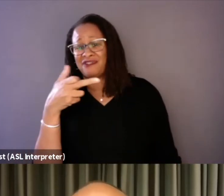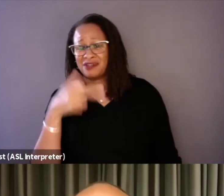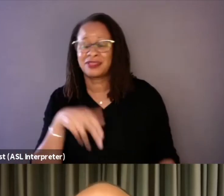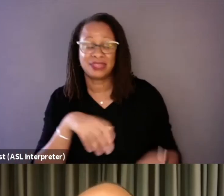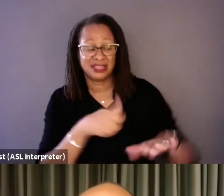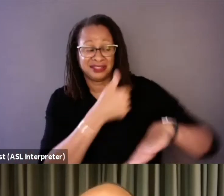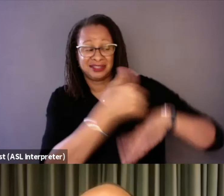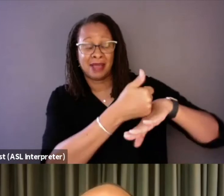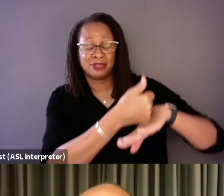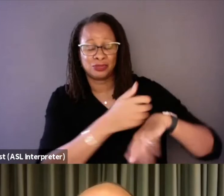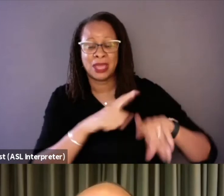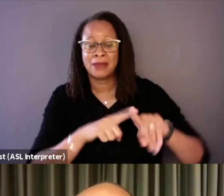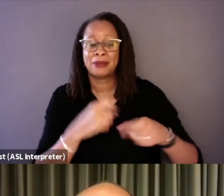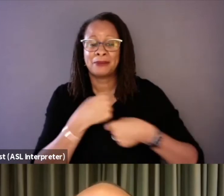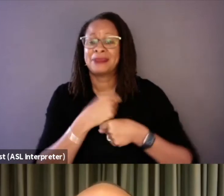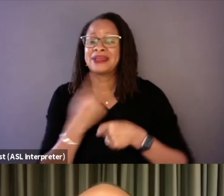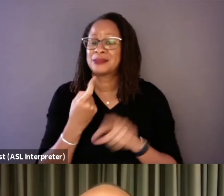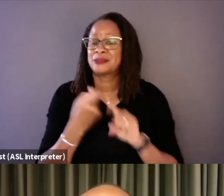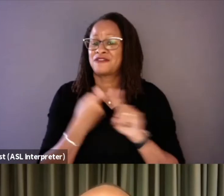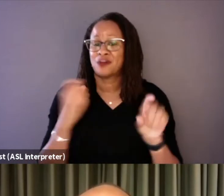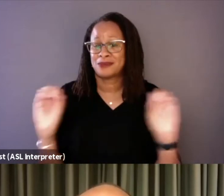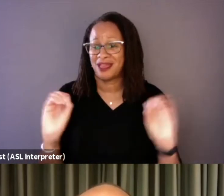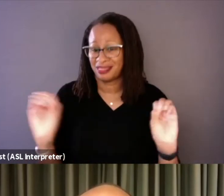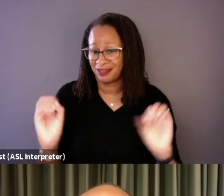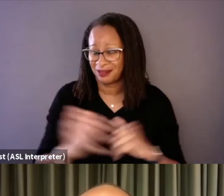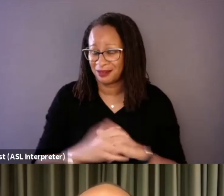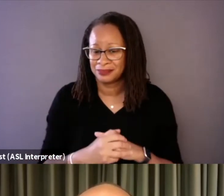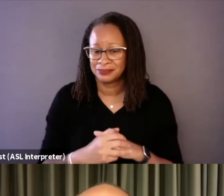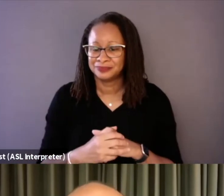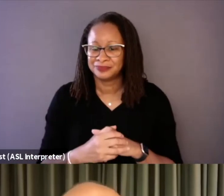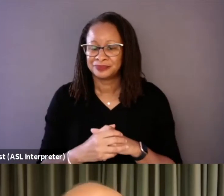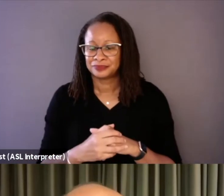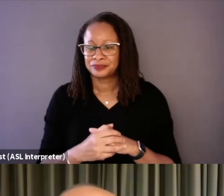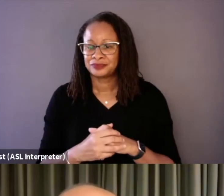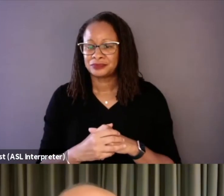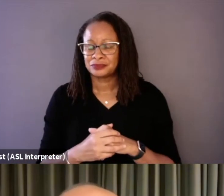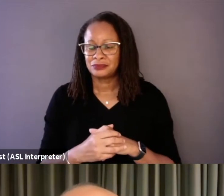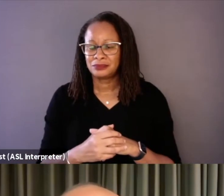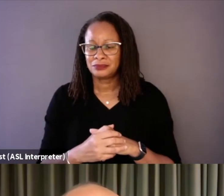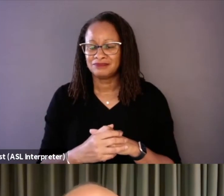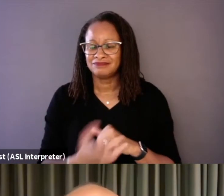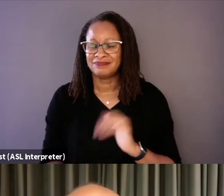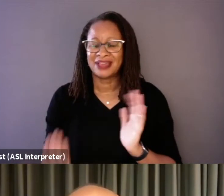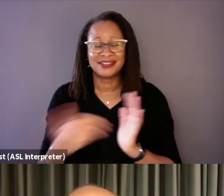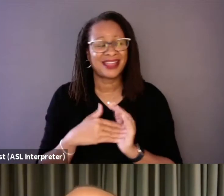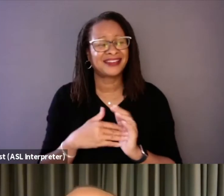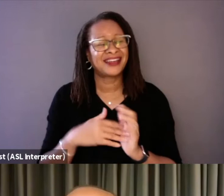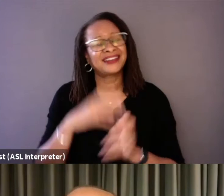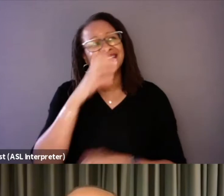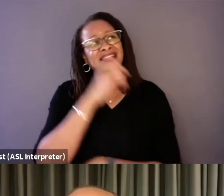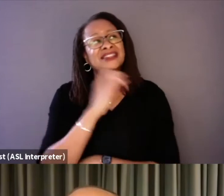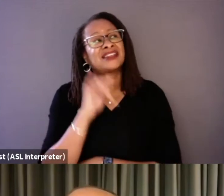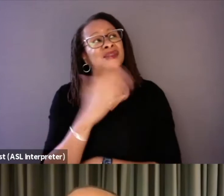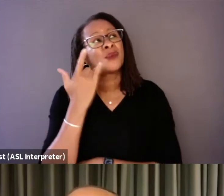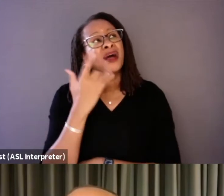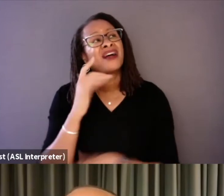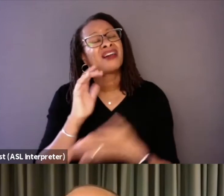making something out of nothing. And I think that that's, I guess again, why I just love the film Chris has made because it